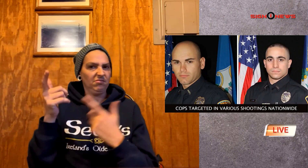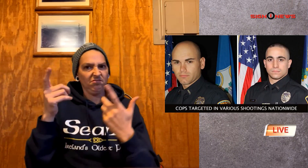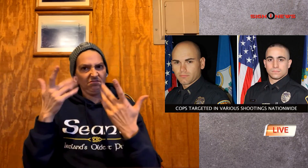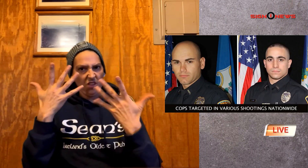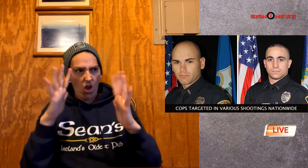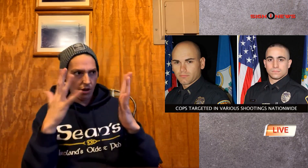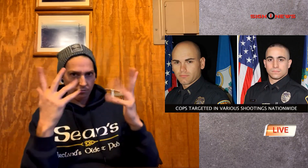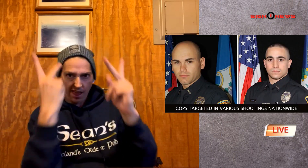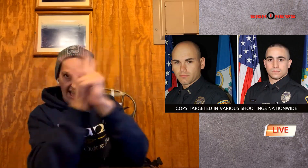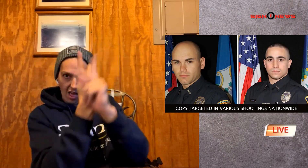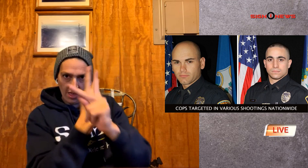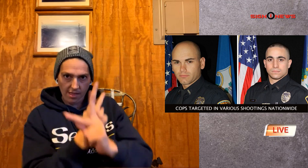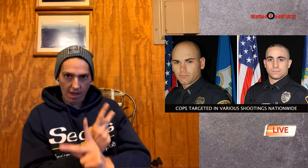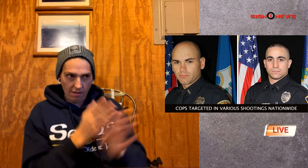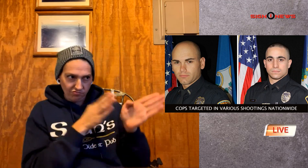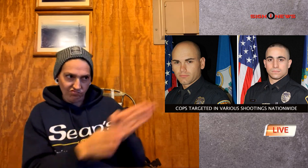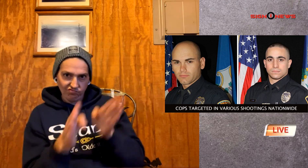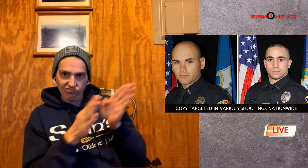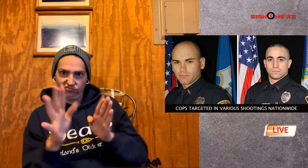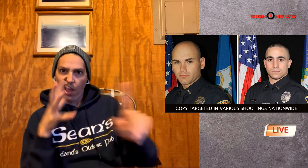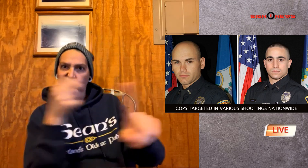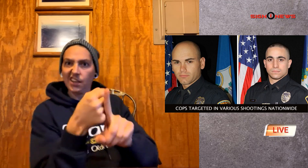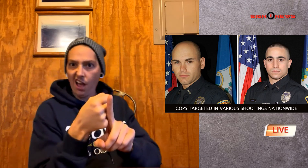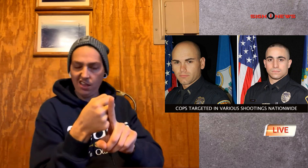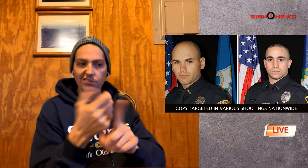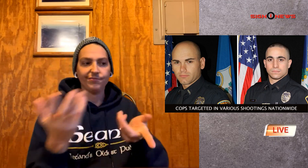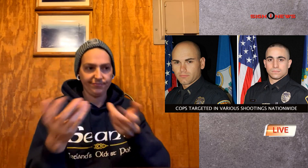in Connecticut three police officers were ambushed in what police say appears to be